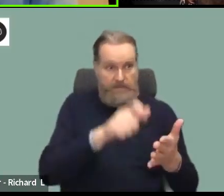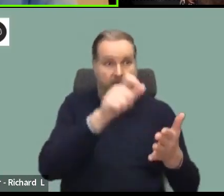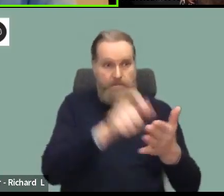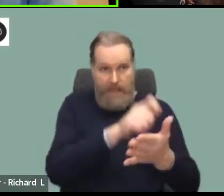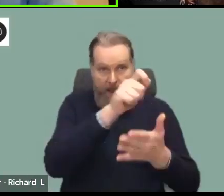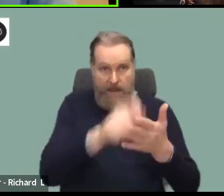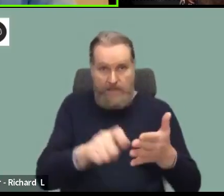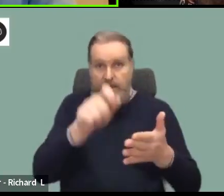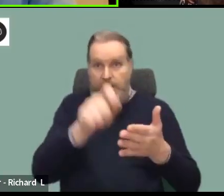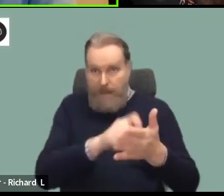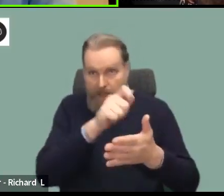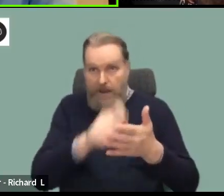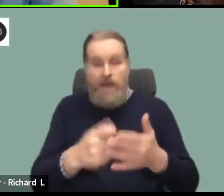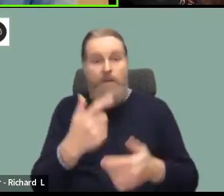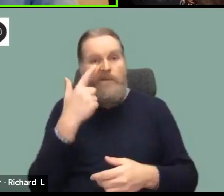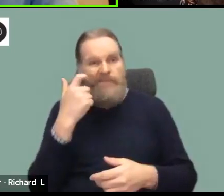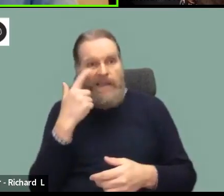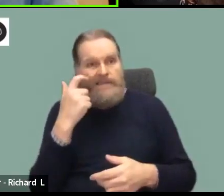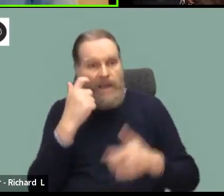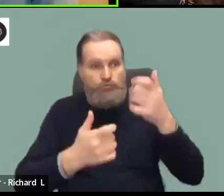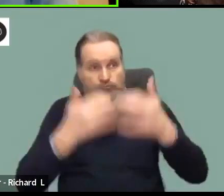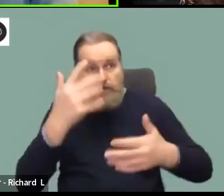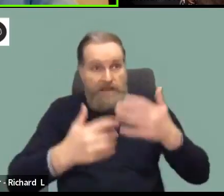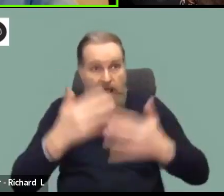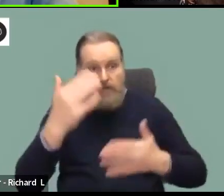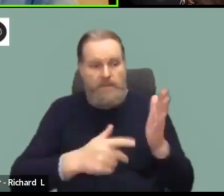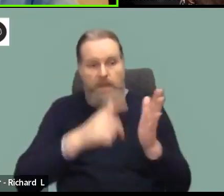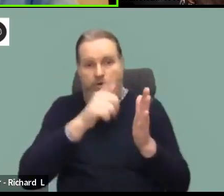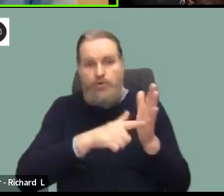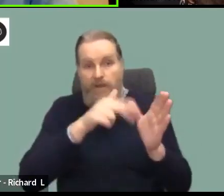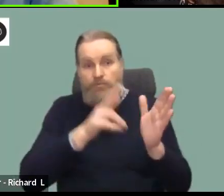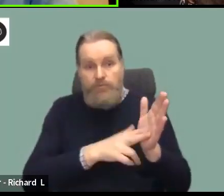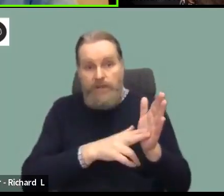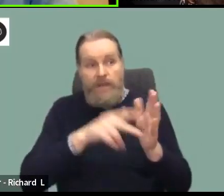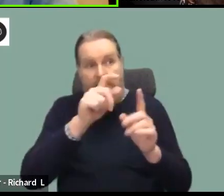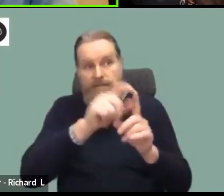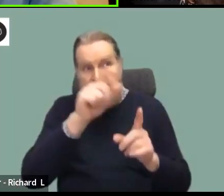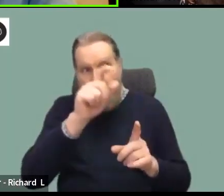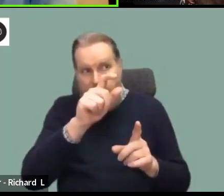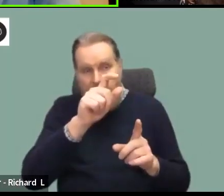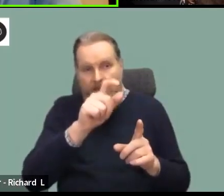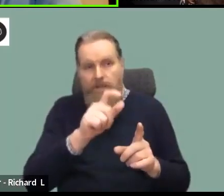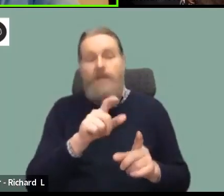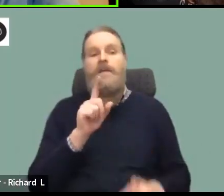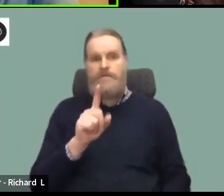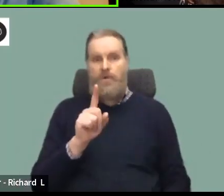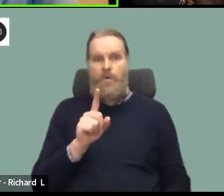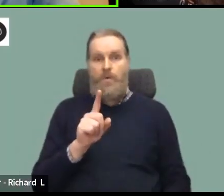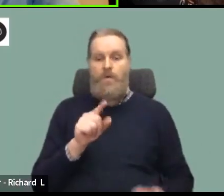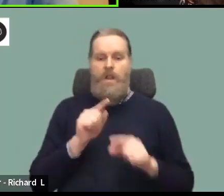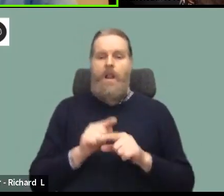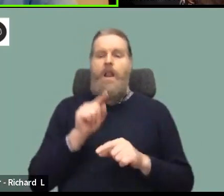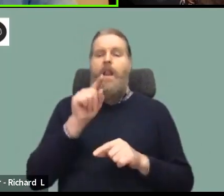and most of those unions balance and most of those unions ballot results would be known late December. early early january, so early january. So the NFC believe early january. So the NFC believes that if we can call